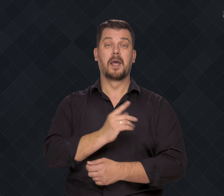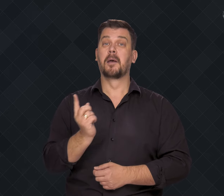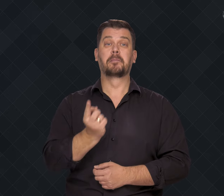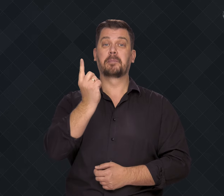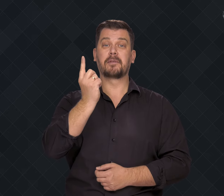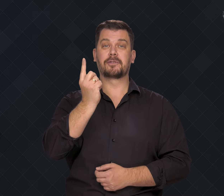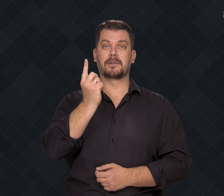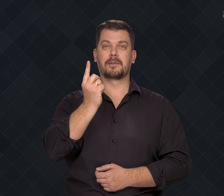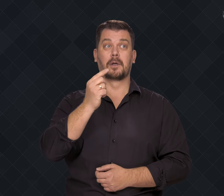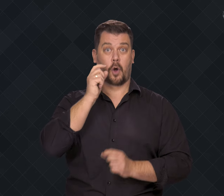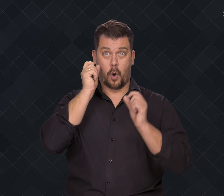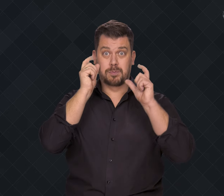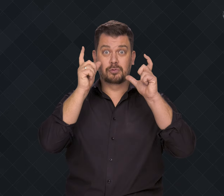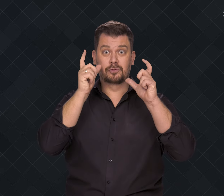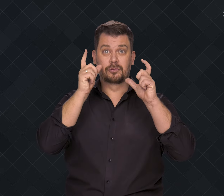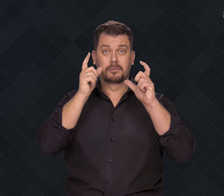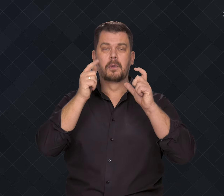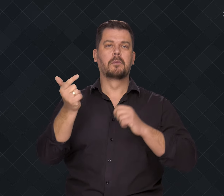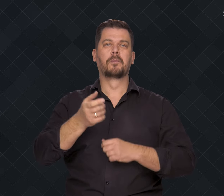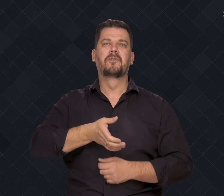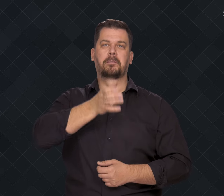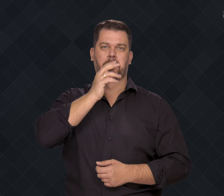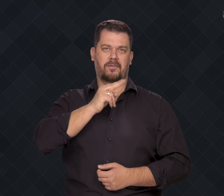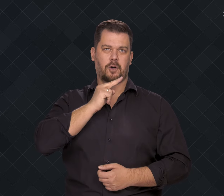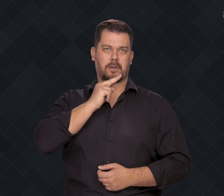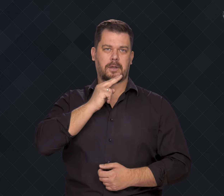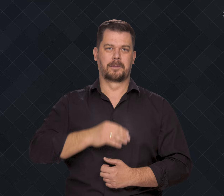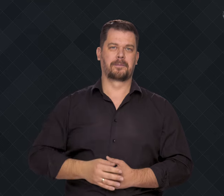The first thing they do after waking up is drink water.